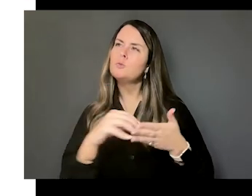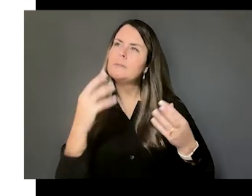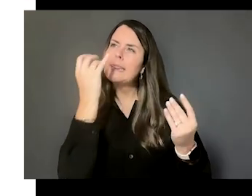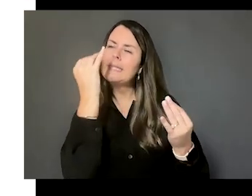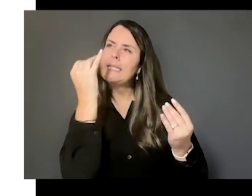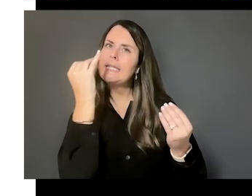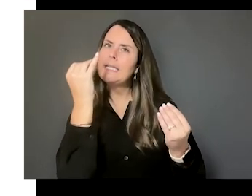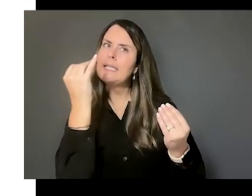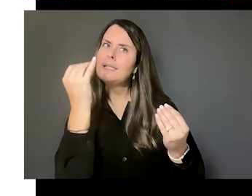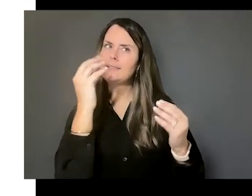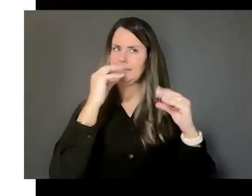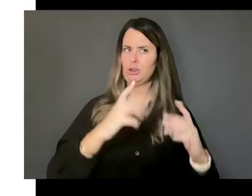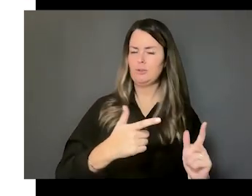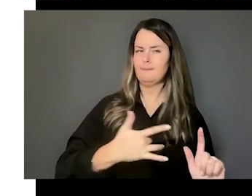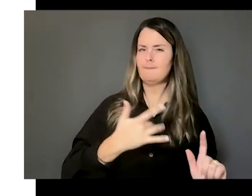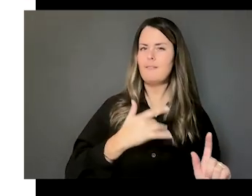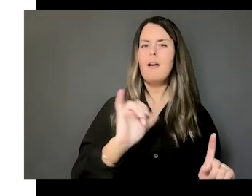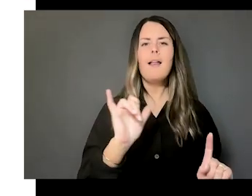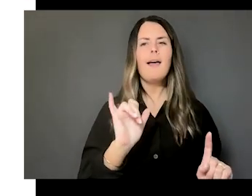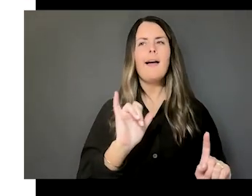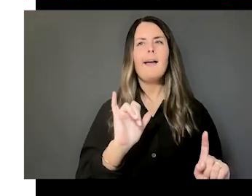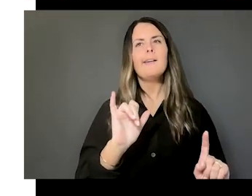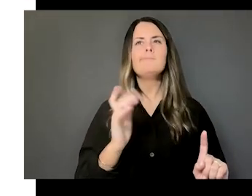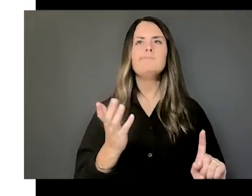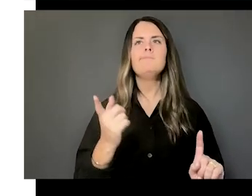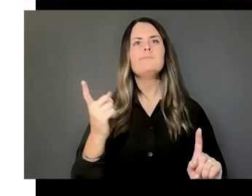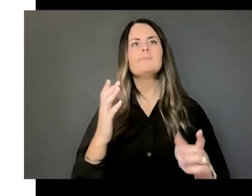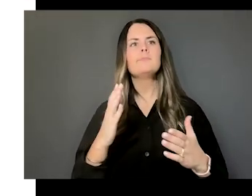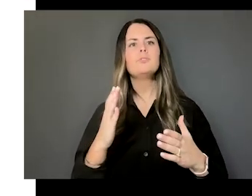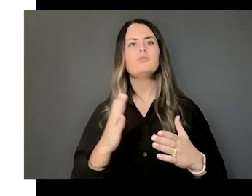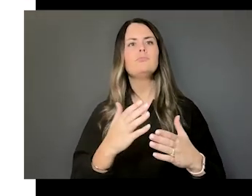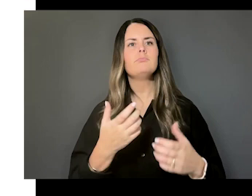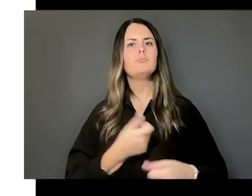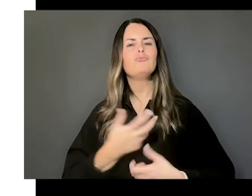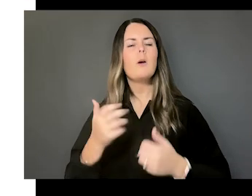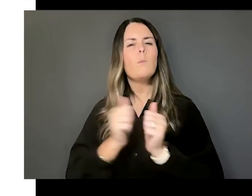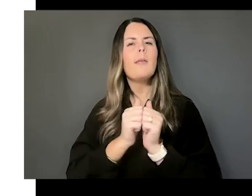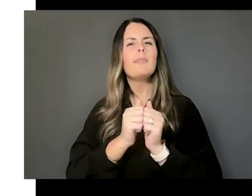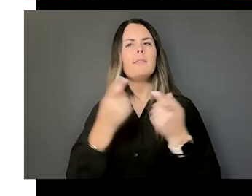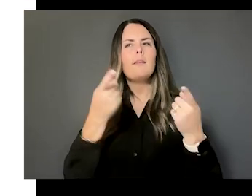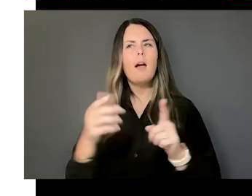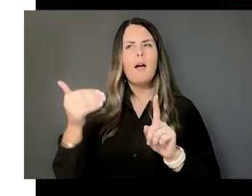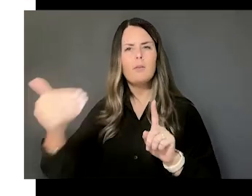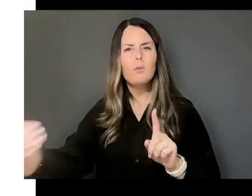the teachers feel like they're sharing this, on an ongoing basis. So it's just really interesting.